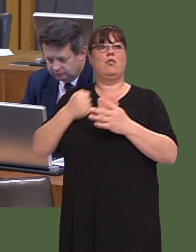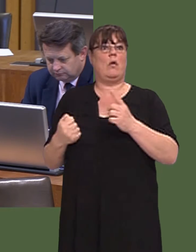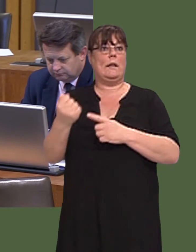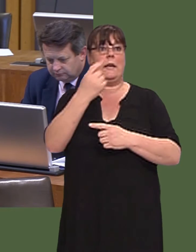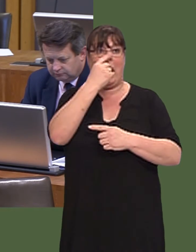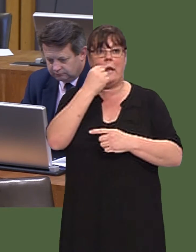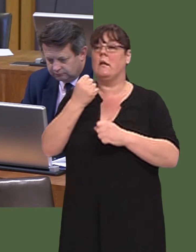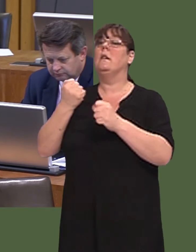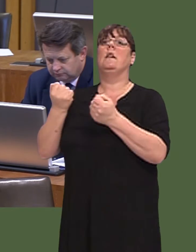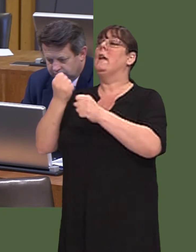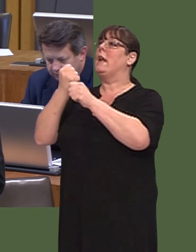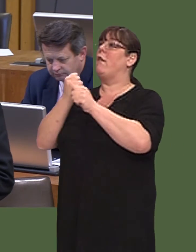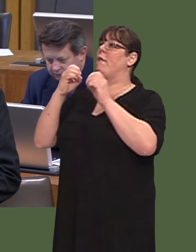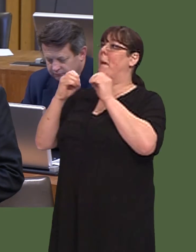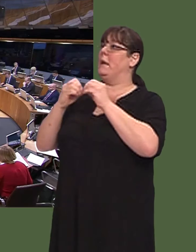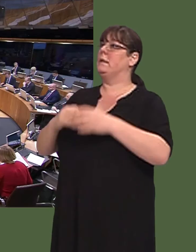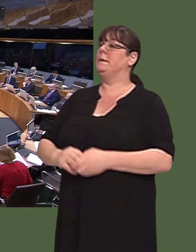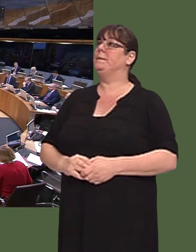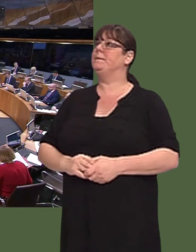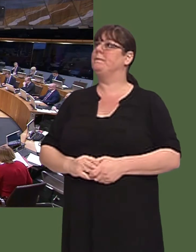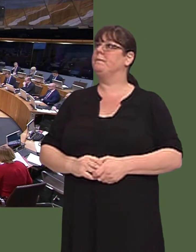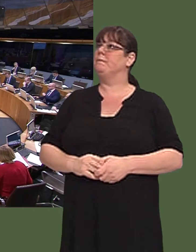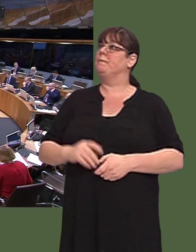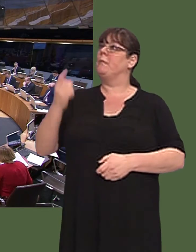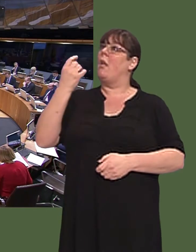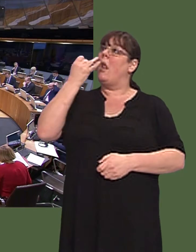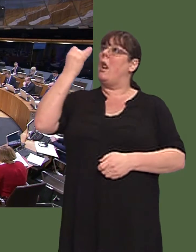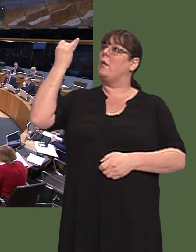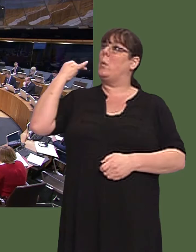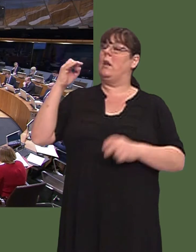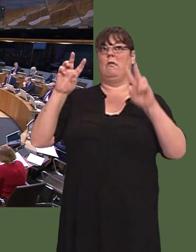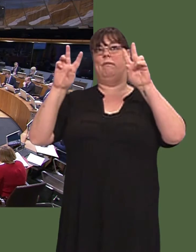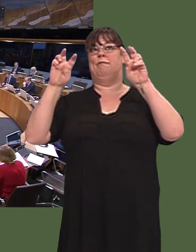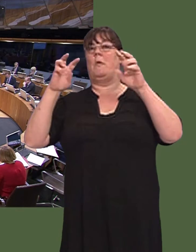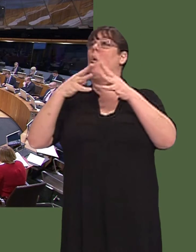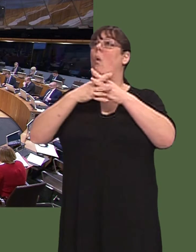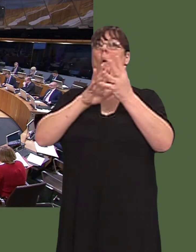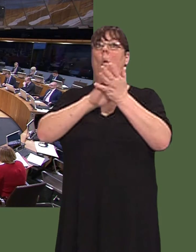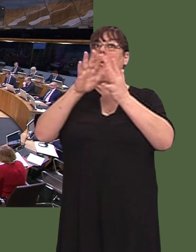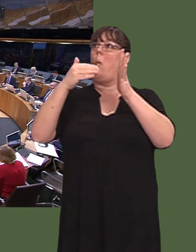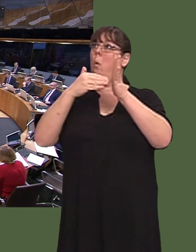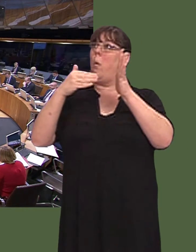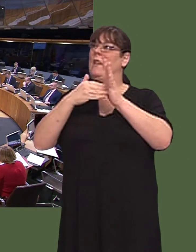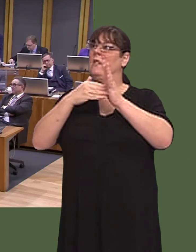Gareth Bennett: We had a visit to the Assembly last week from Whizz-Kidz, a group of wheelchair